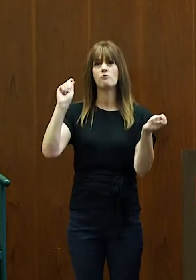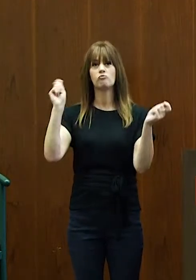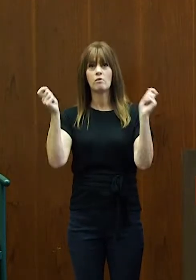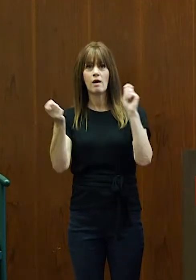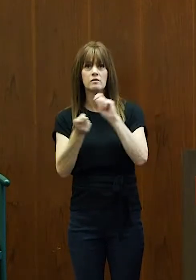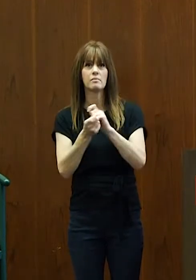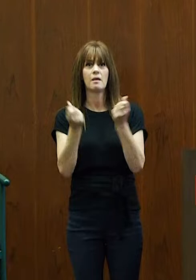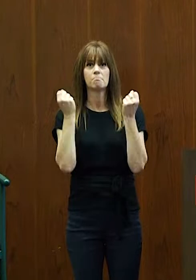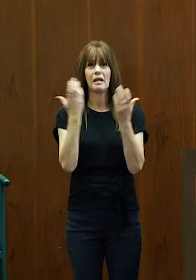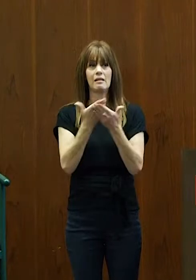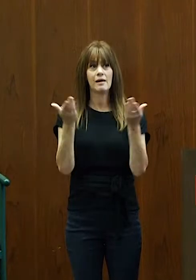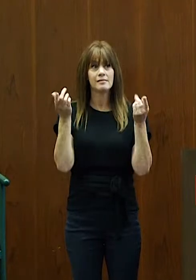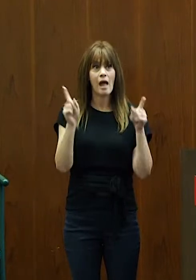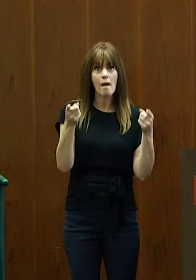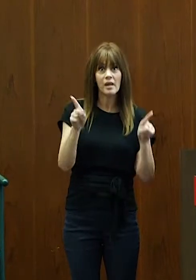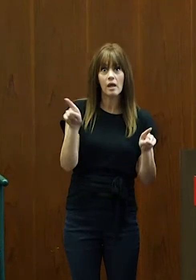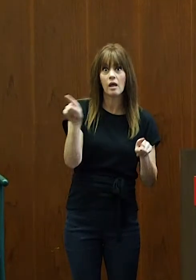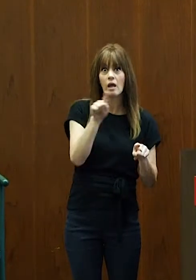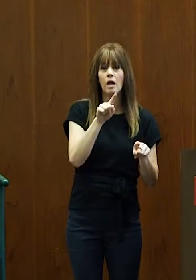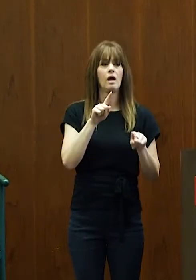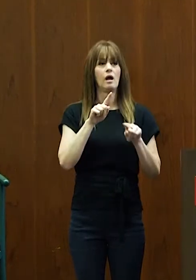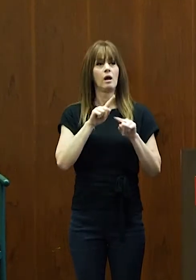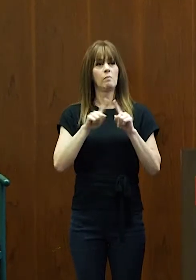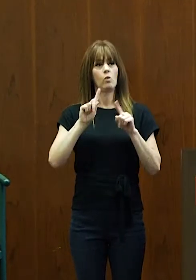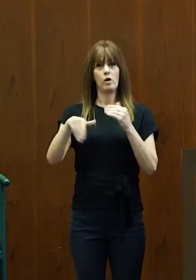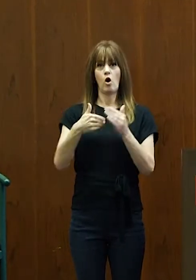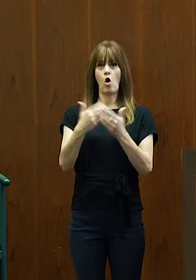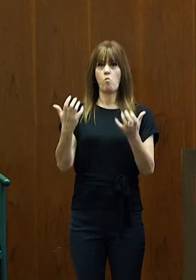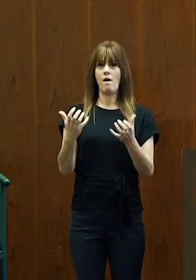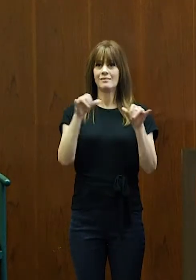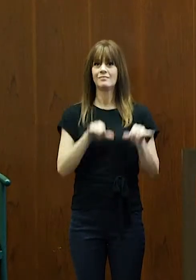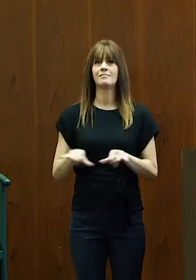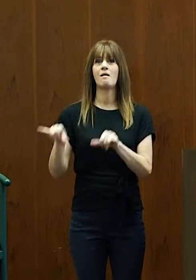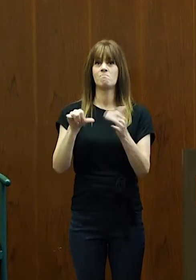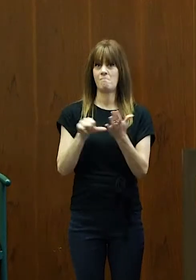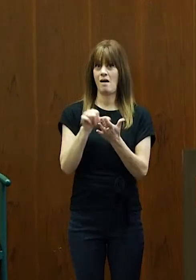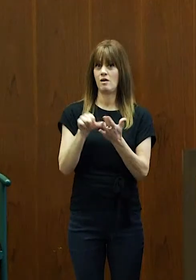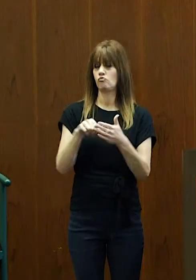stuff's happening. We all want to get on the same page about like, "What is this